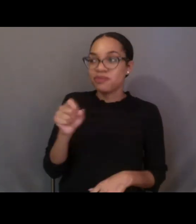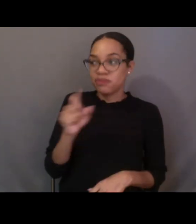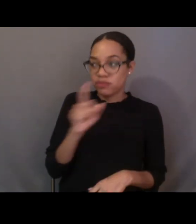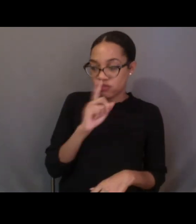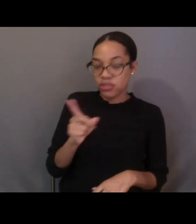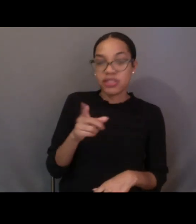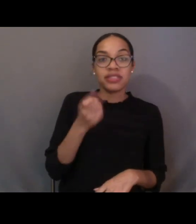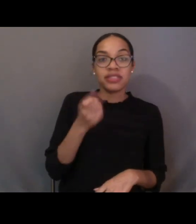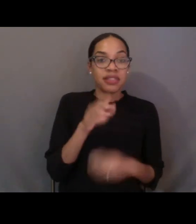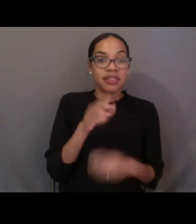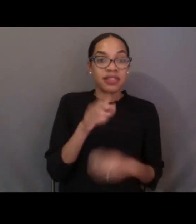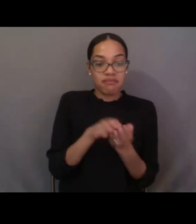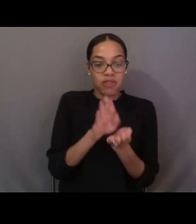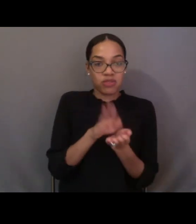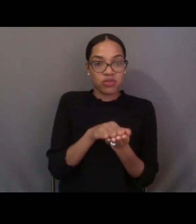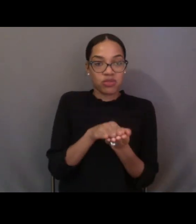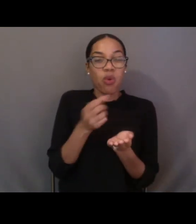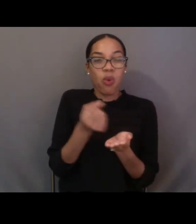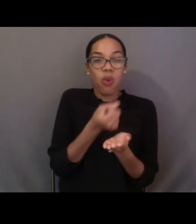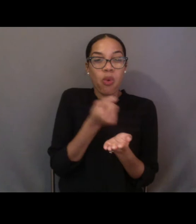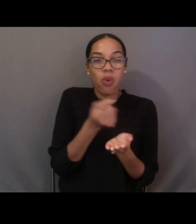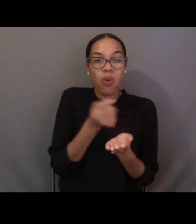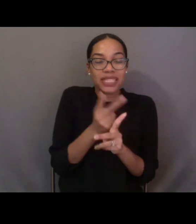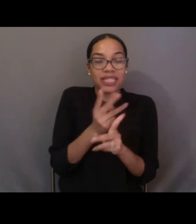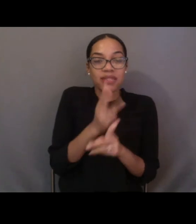Never at one point do they hold all that water inside them.